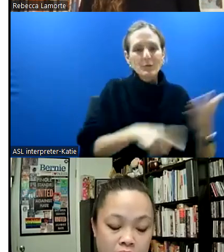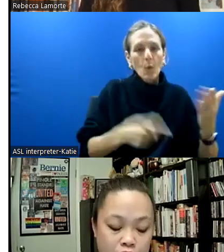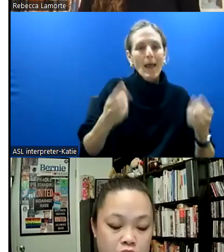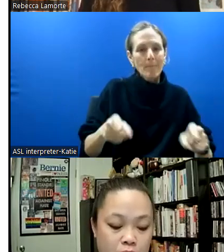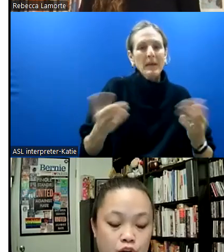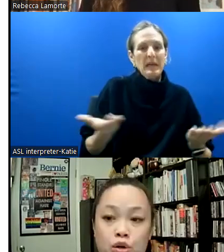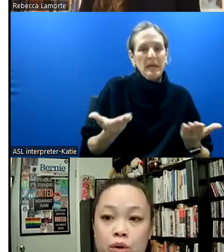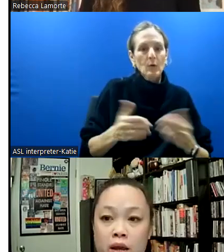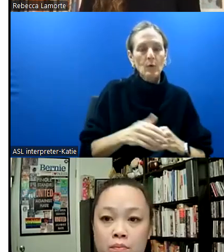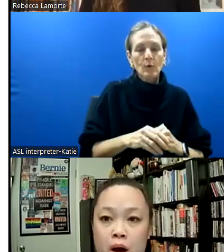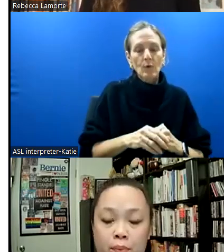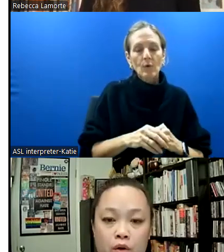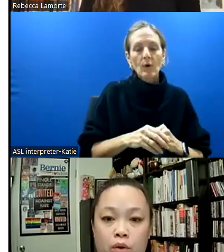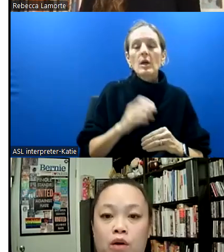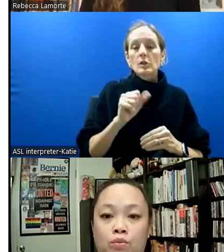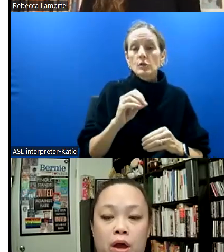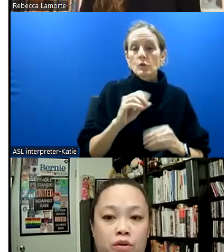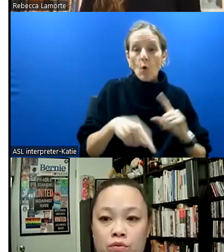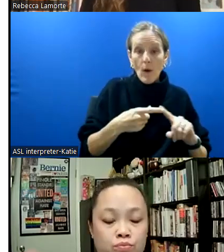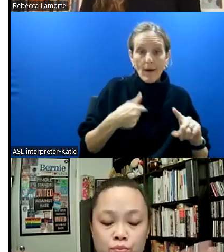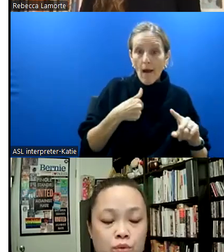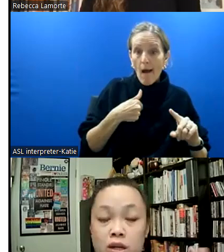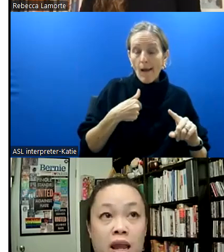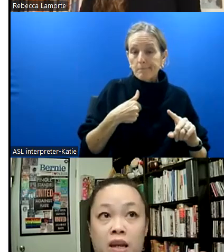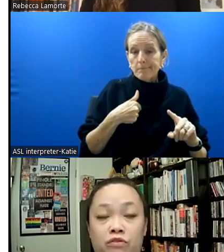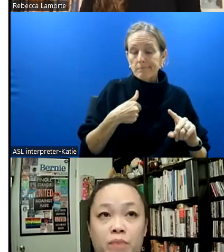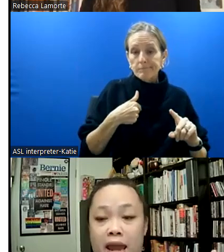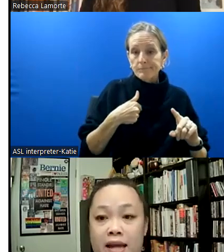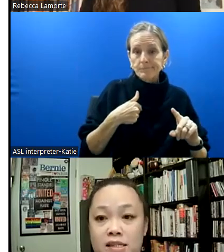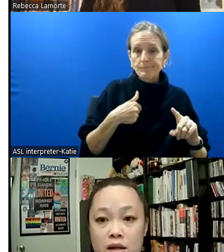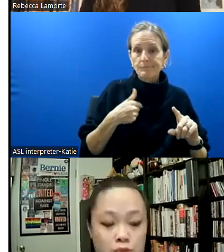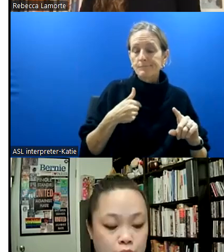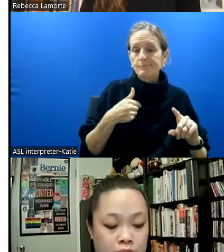And then just making sure when I'm bopping around, rather in any of my hats that I'm doing,